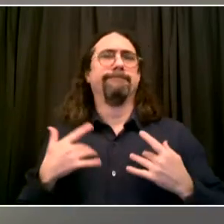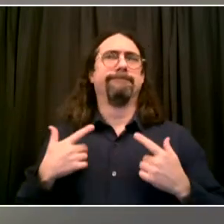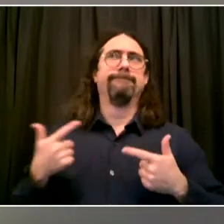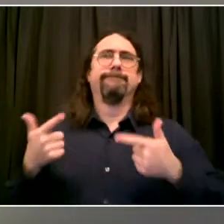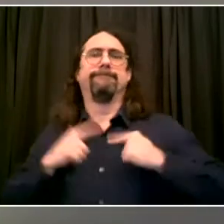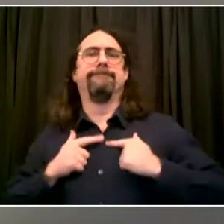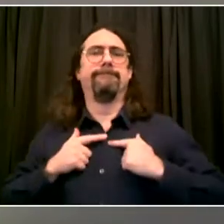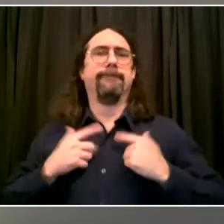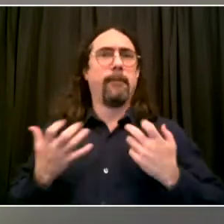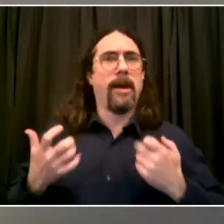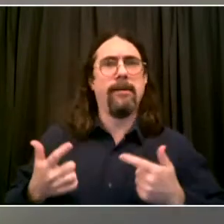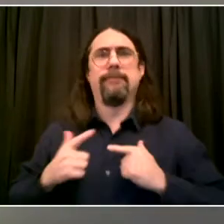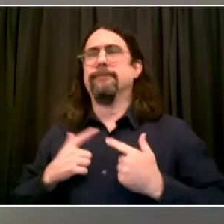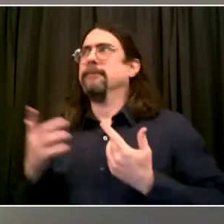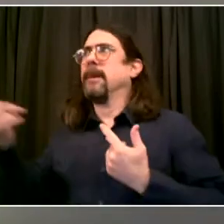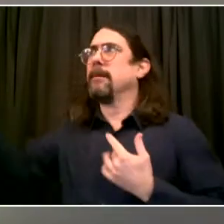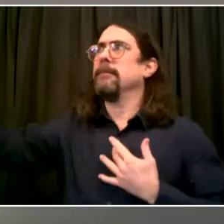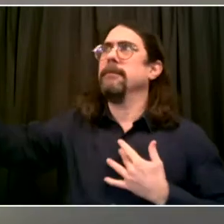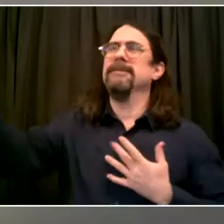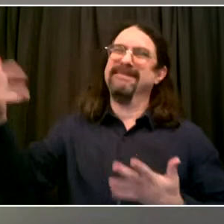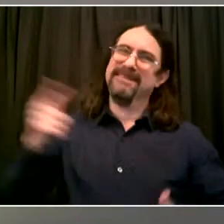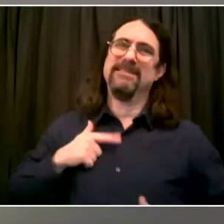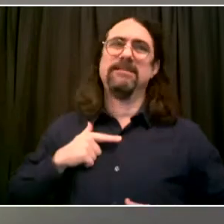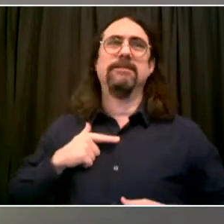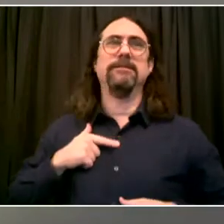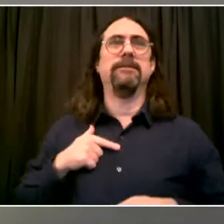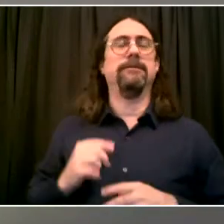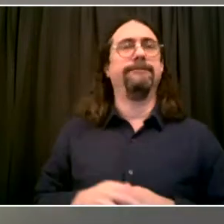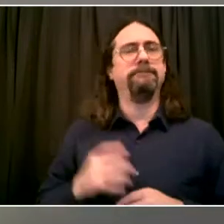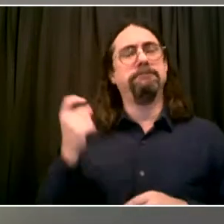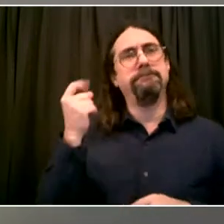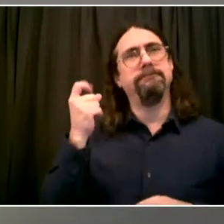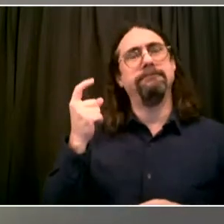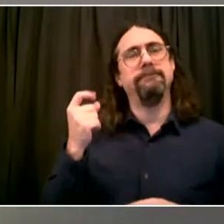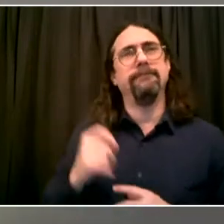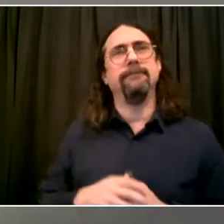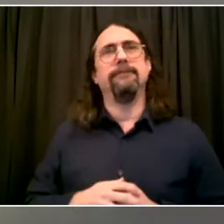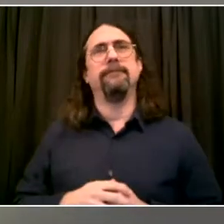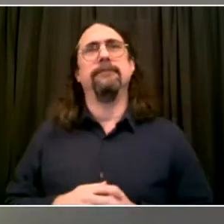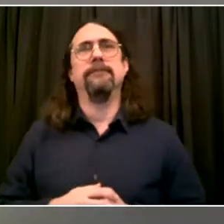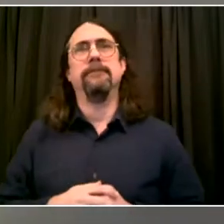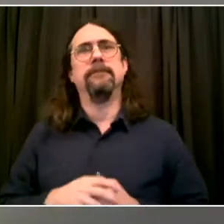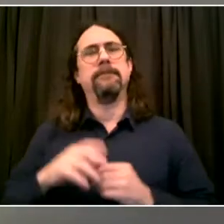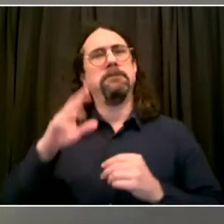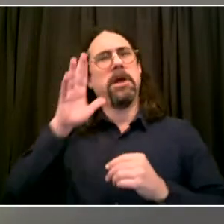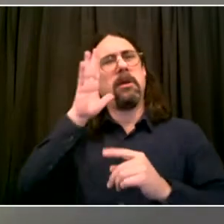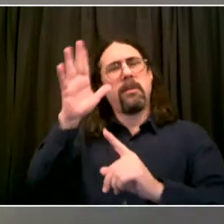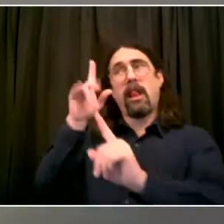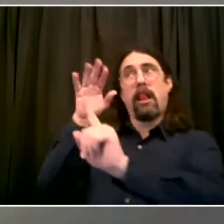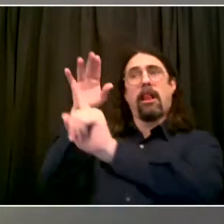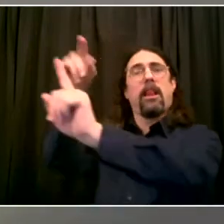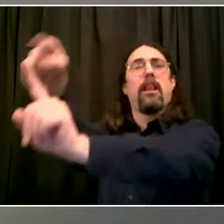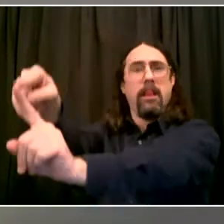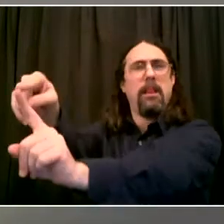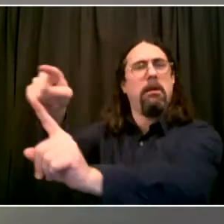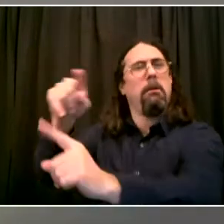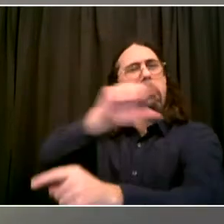AND A LOT OF DIFFERENT PEPELEOP ANWTING TO BE VACCINATED. REMEMBER THE